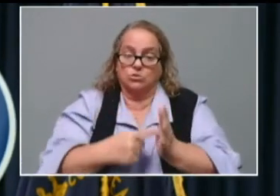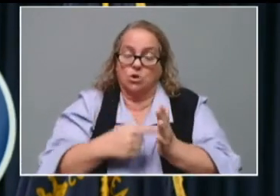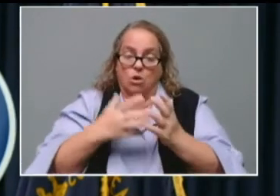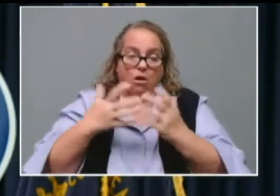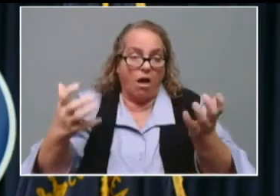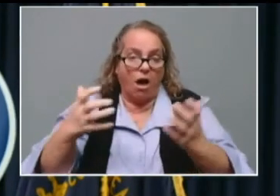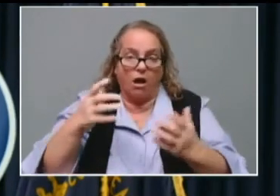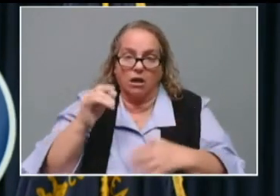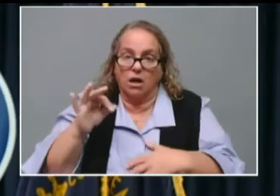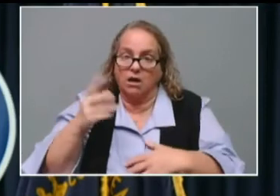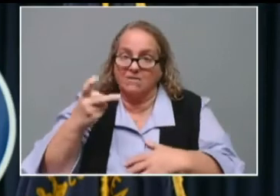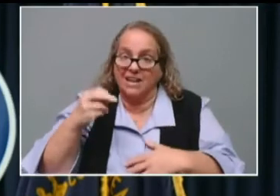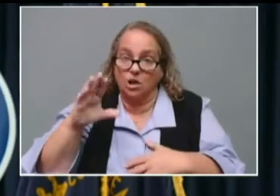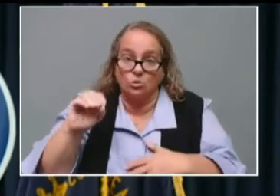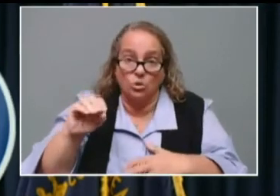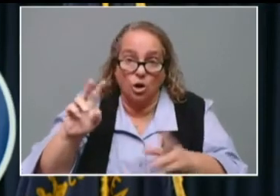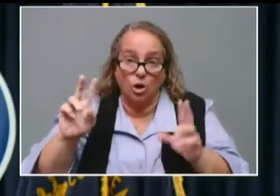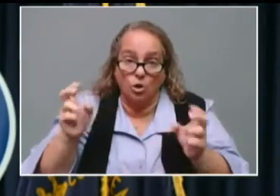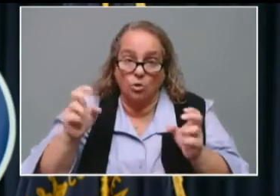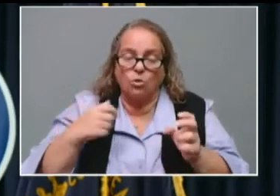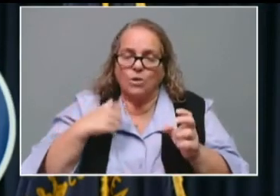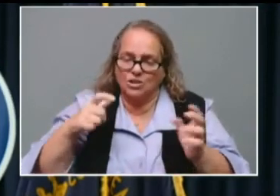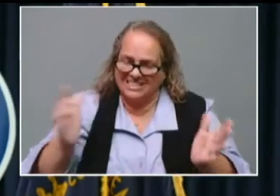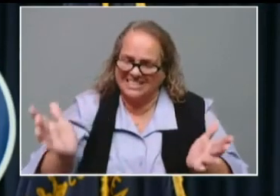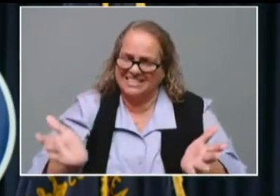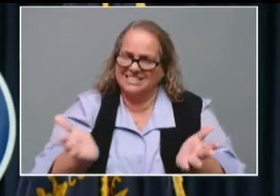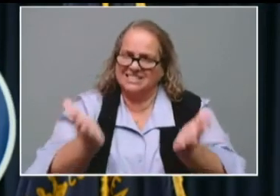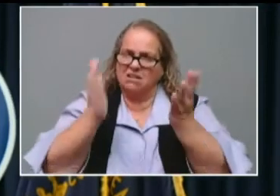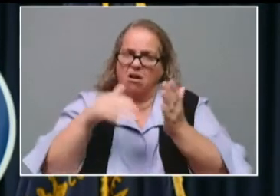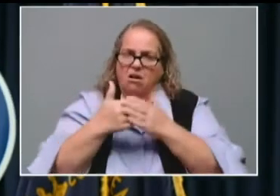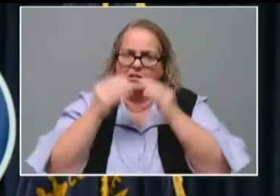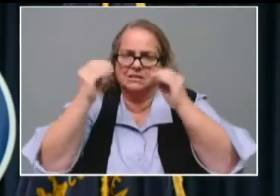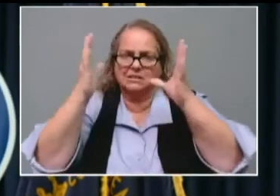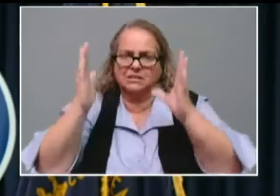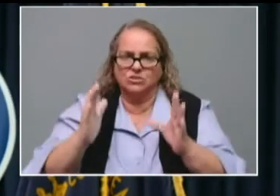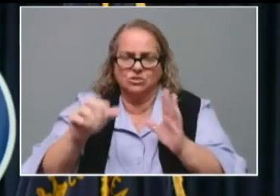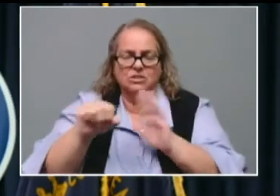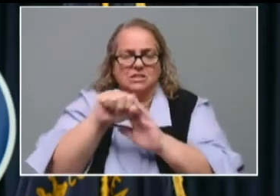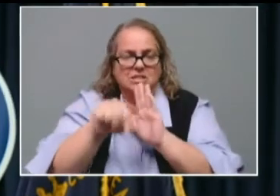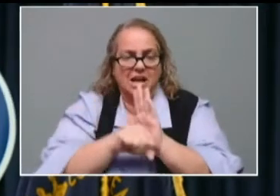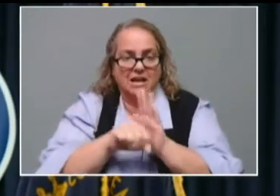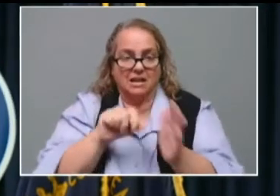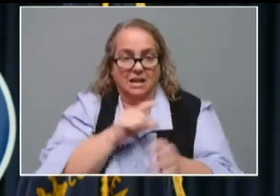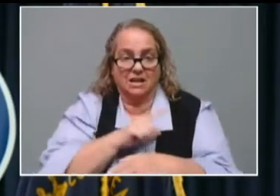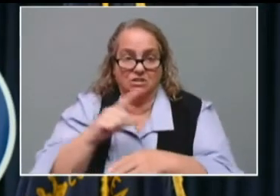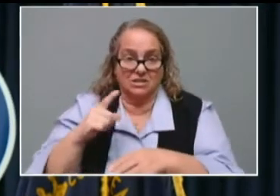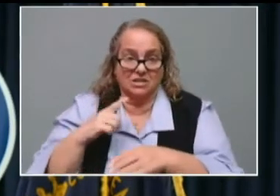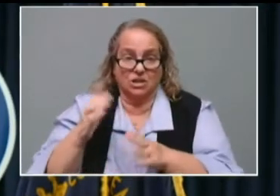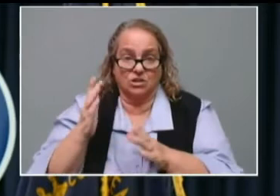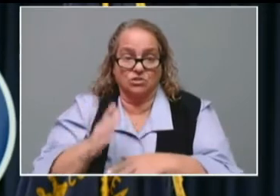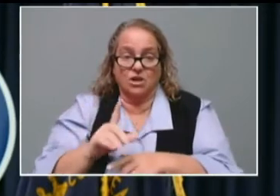think we ought to be lifted them up the state Legislature. Uh, Absolutely. Uh